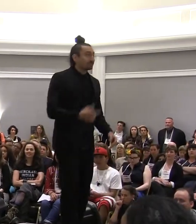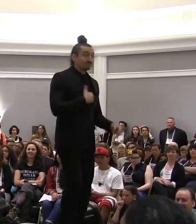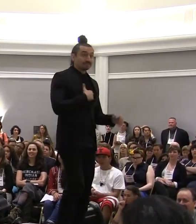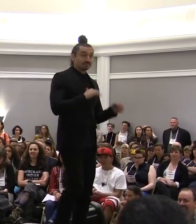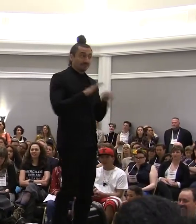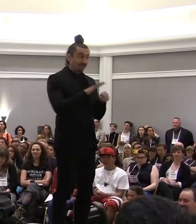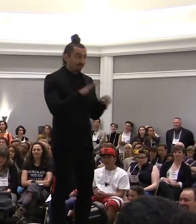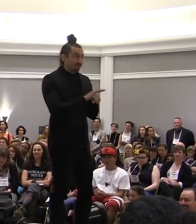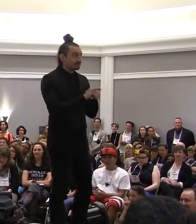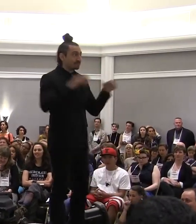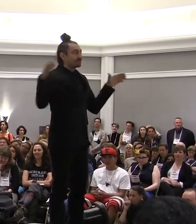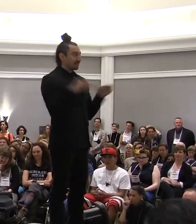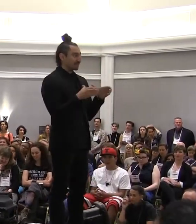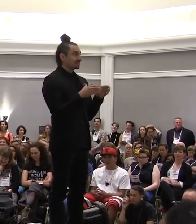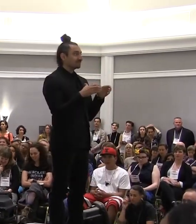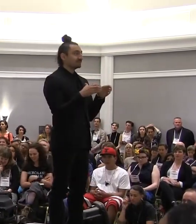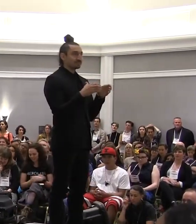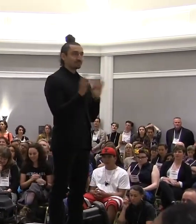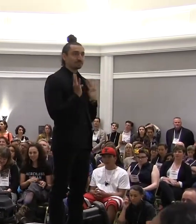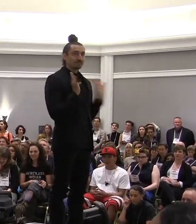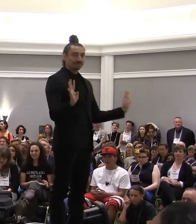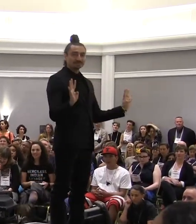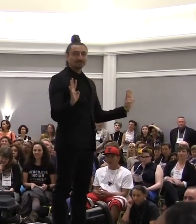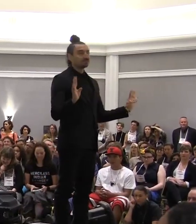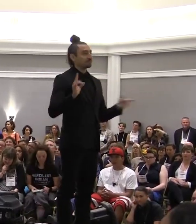No, they're not all my friends.